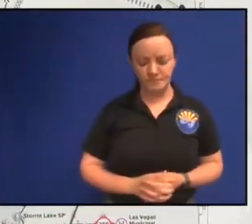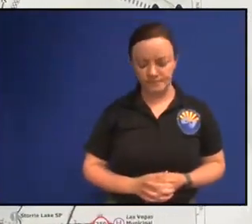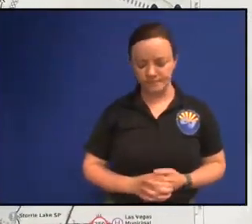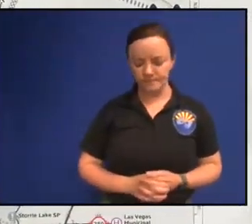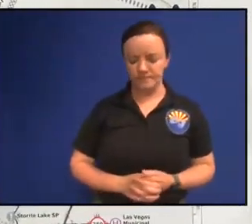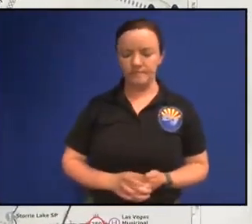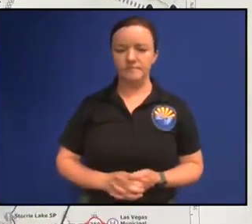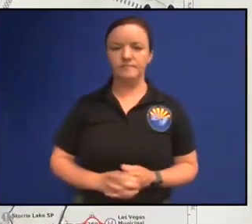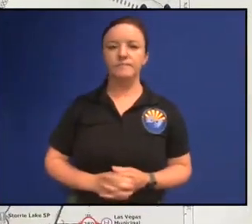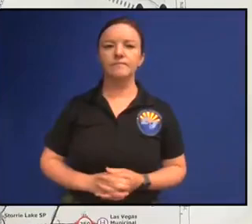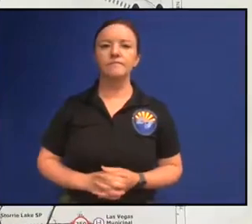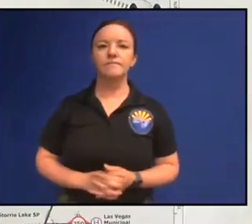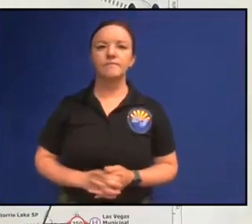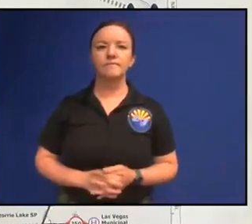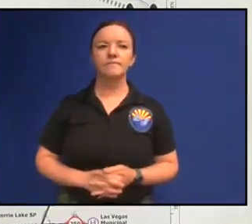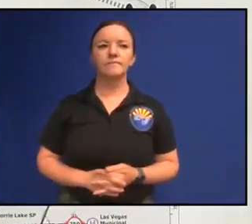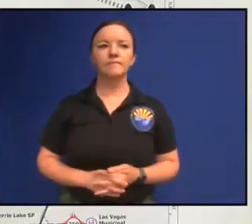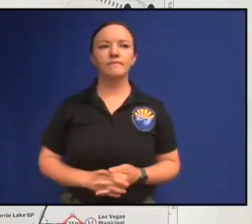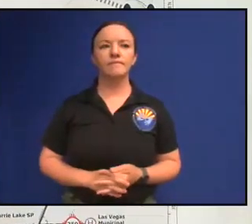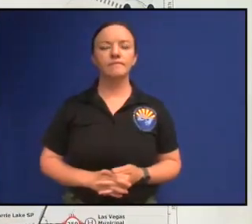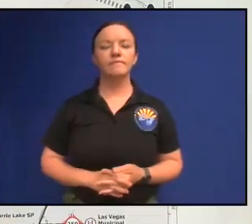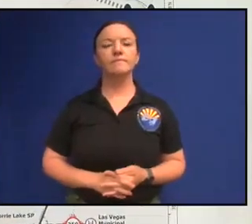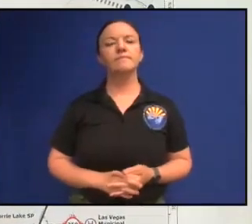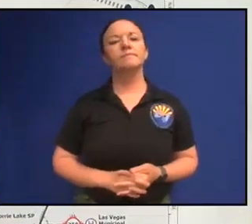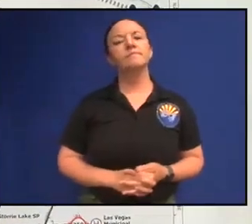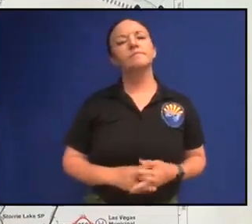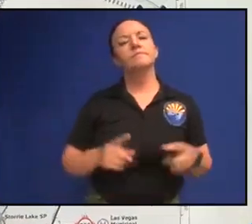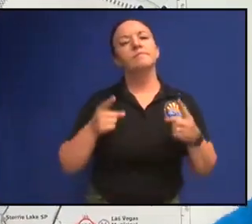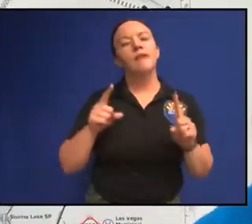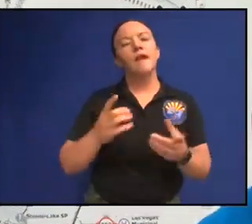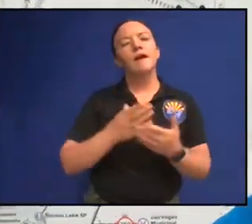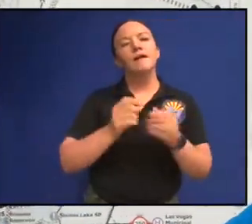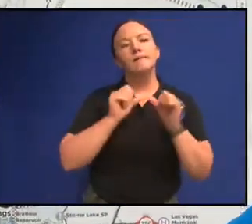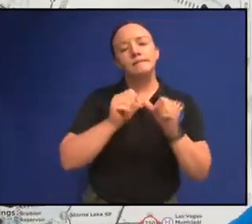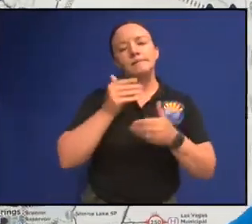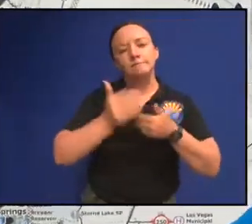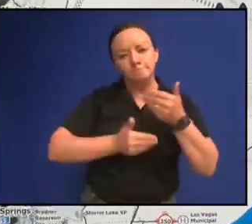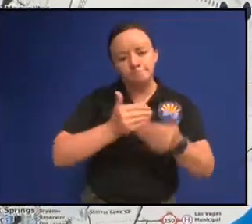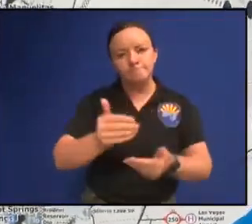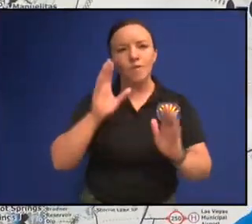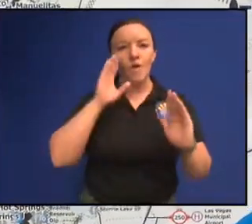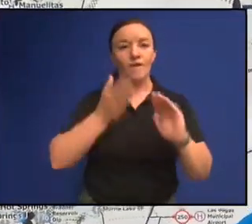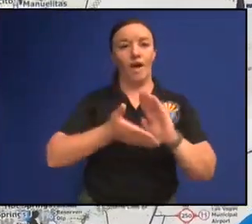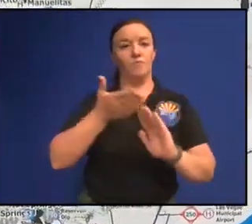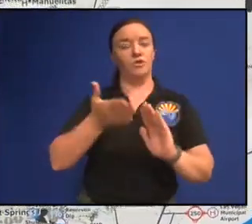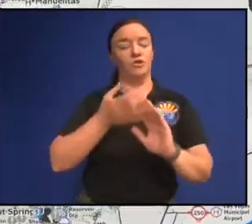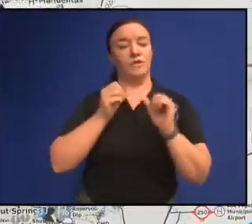SO AS THINGS CONTINUE AND HOPEFULLY OPERATIONS CONTINUE TO GO WELL, WE CAN CONTINUE TO LOOK AT THAT IRON GATE